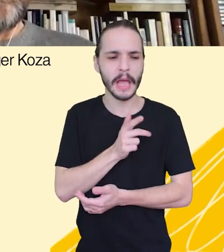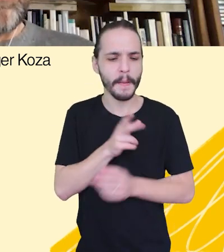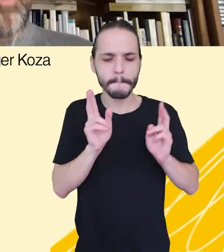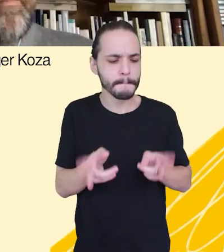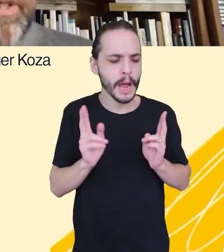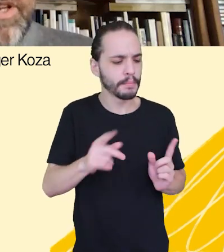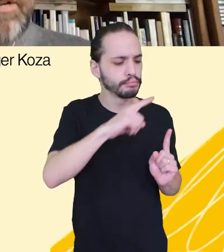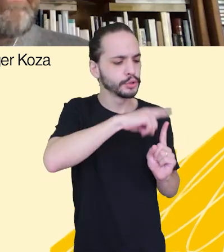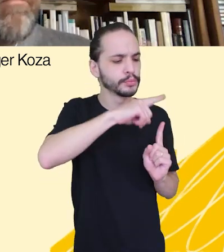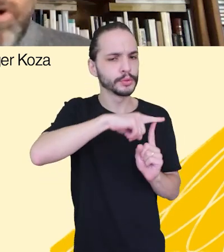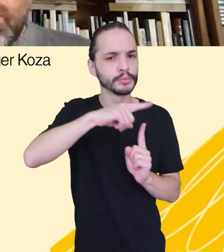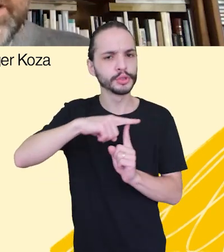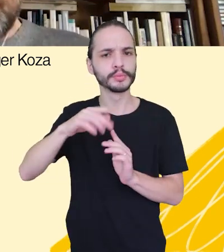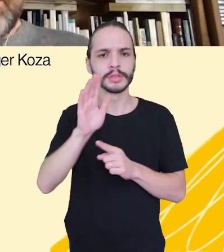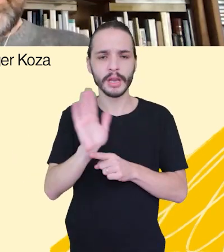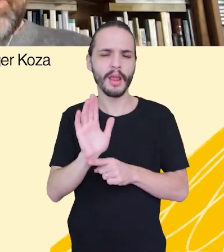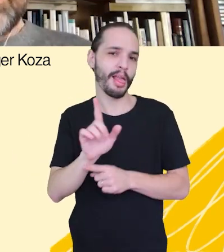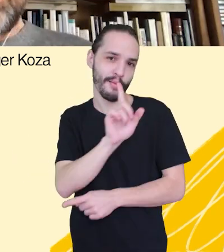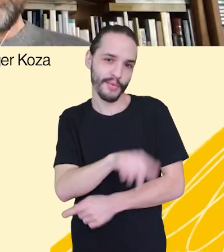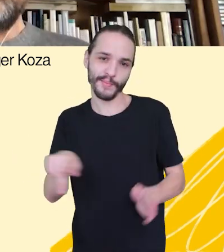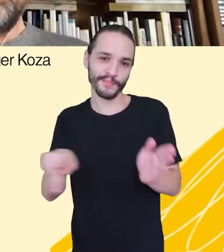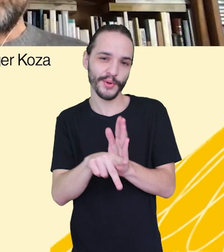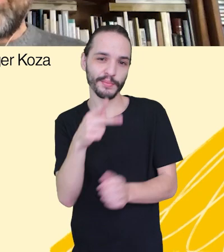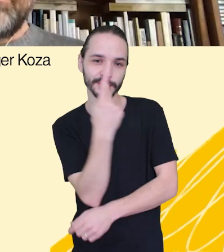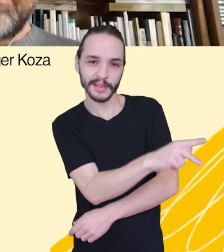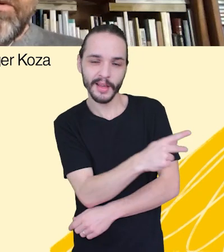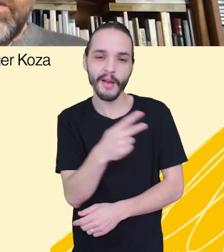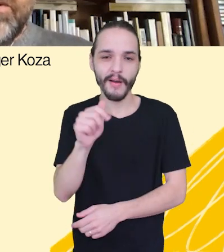The topics are more or less the ones that you have been going through